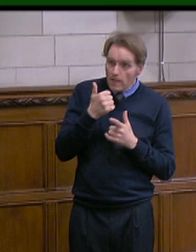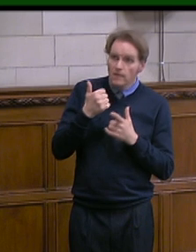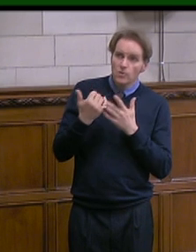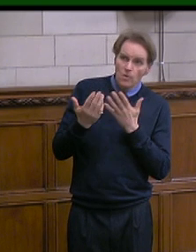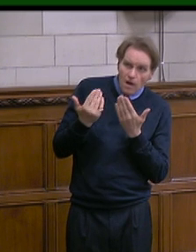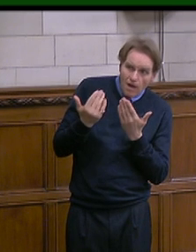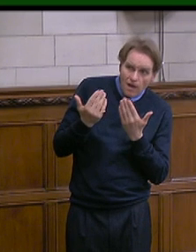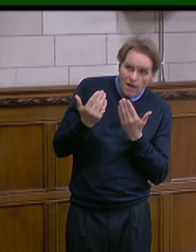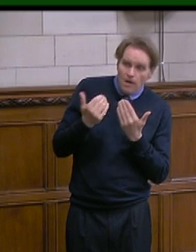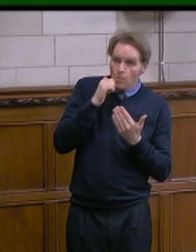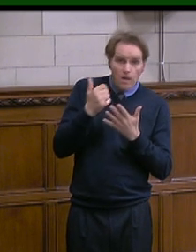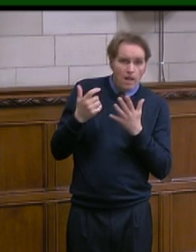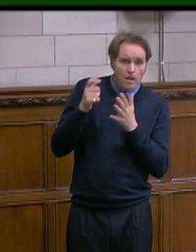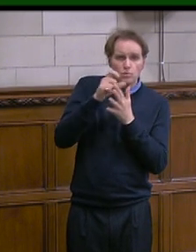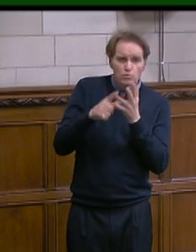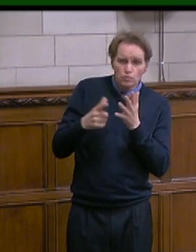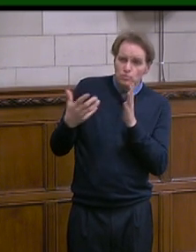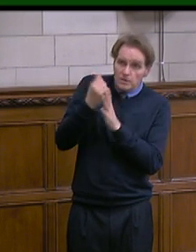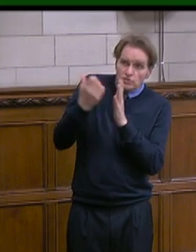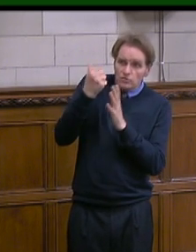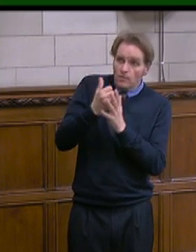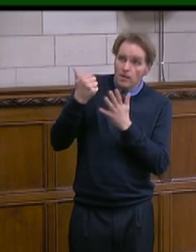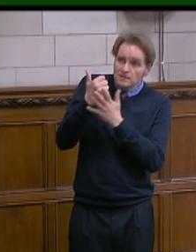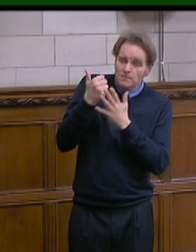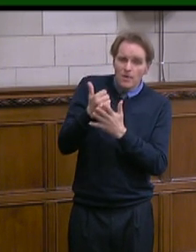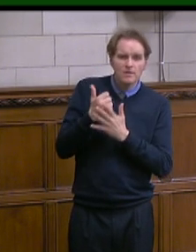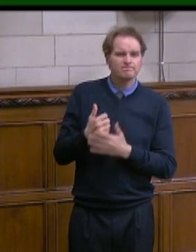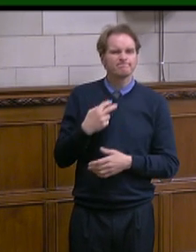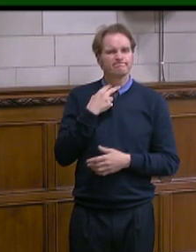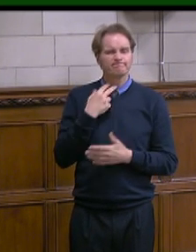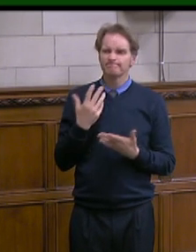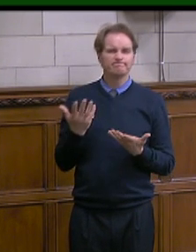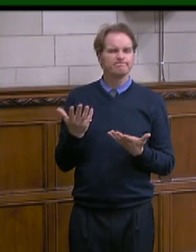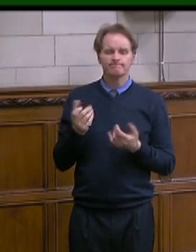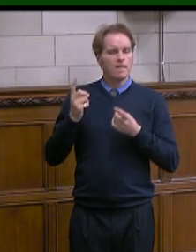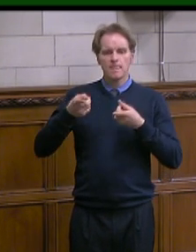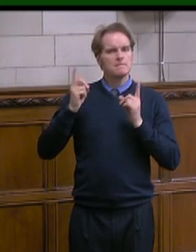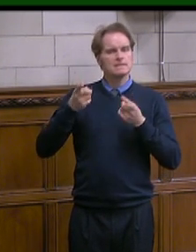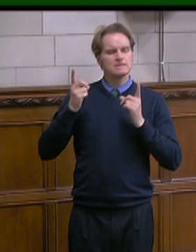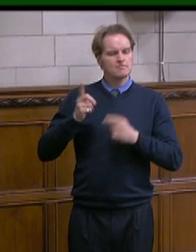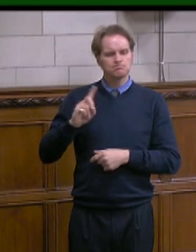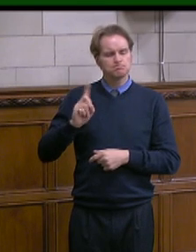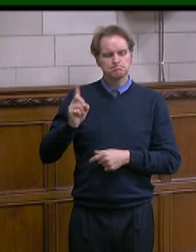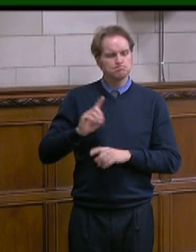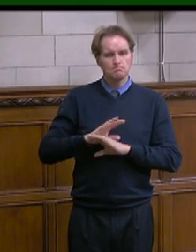I am disappointed that we have not been able to go further today.